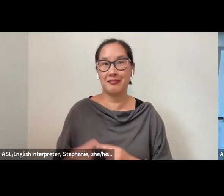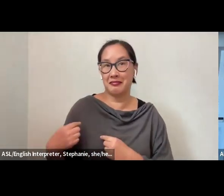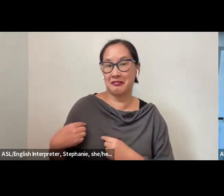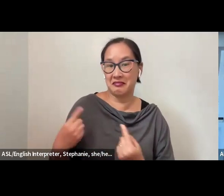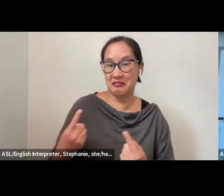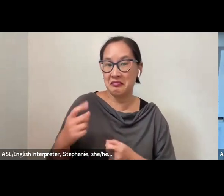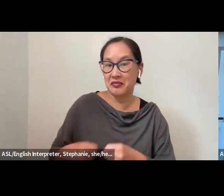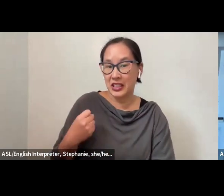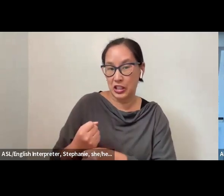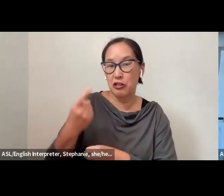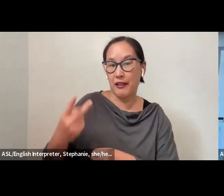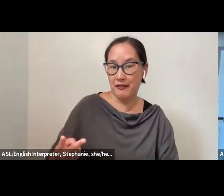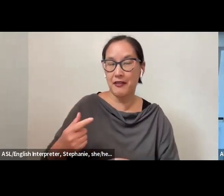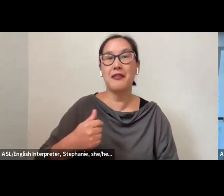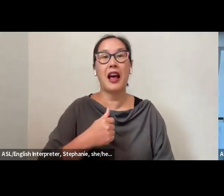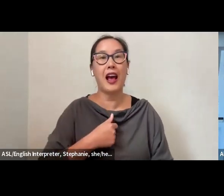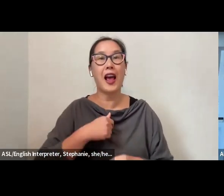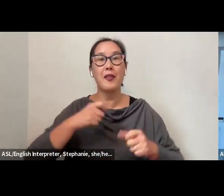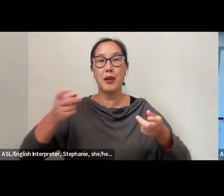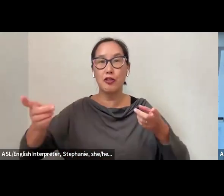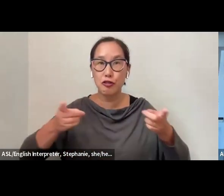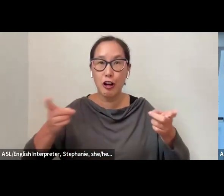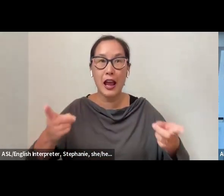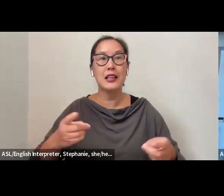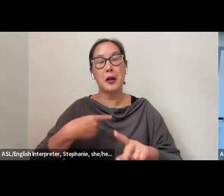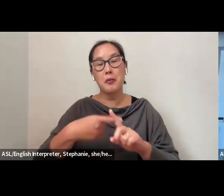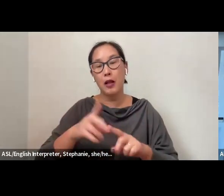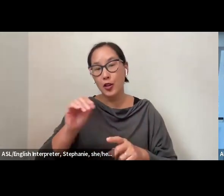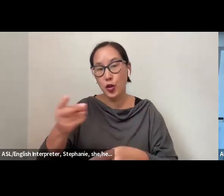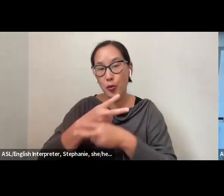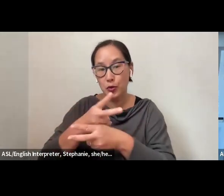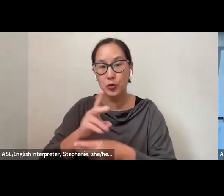I have been directing and co-producing a documentary